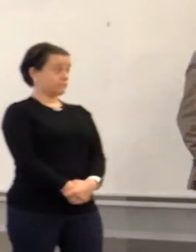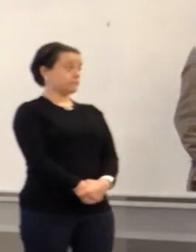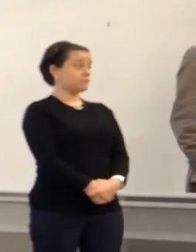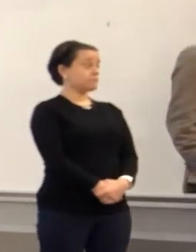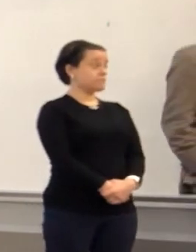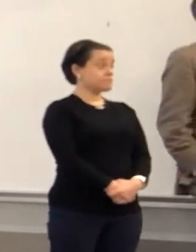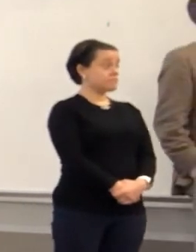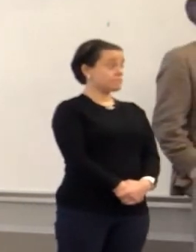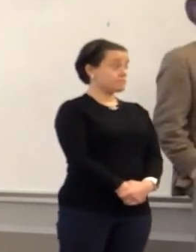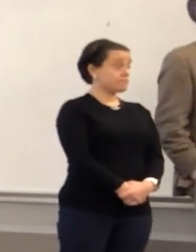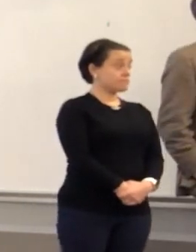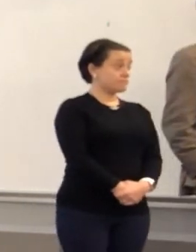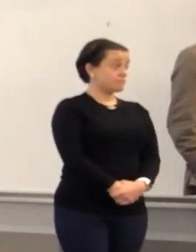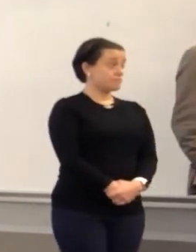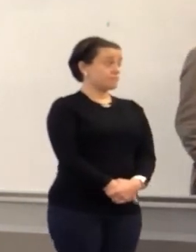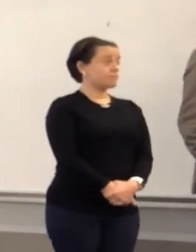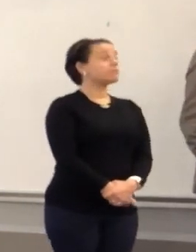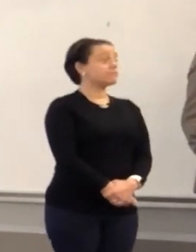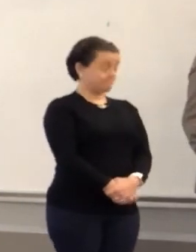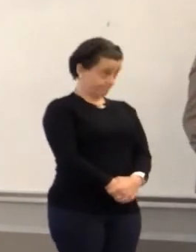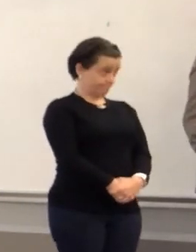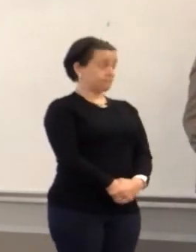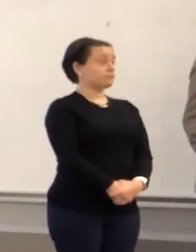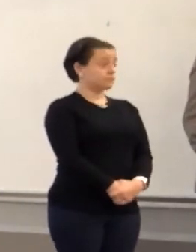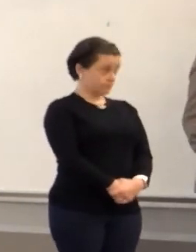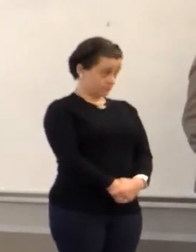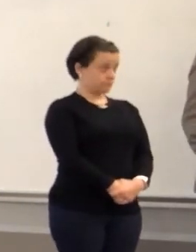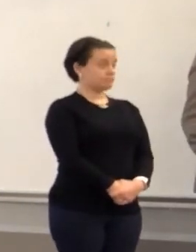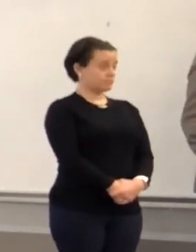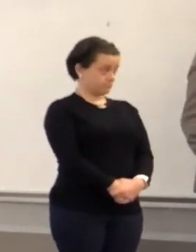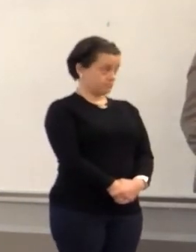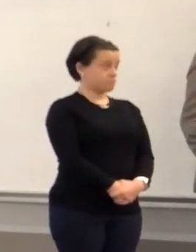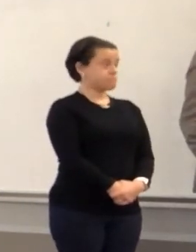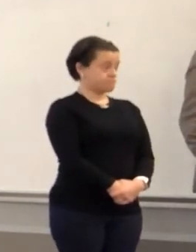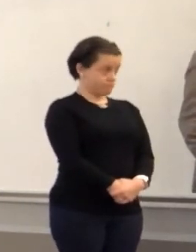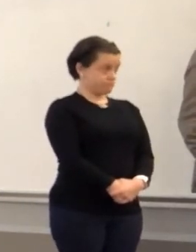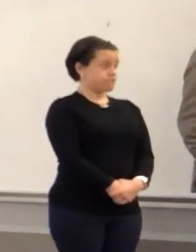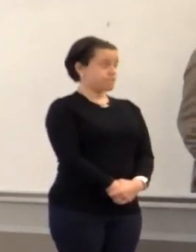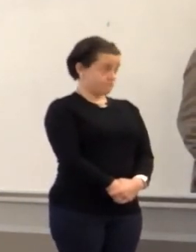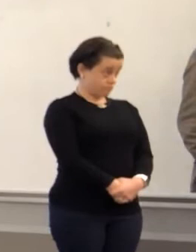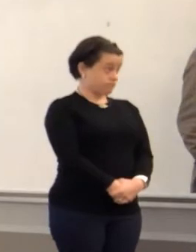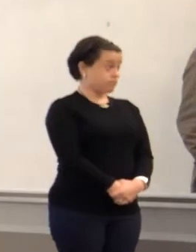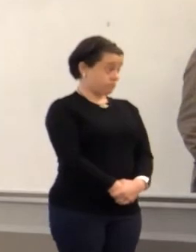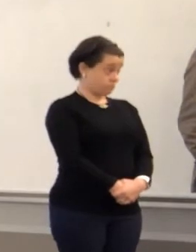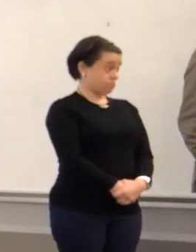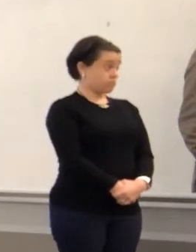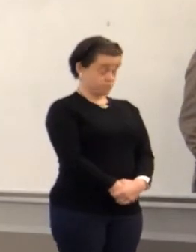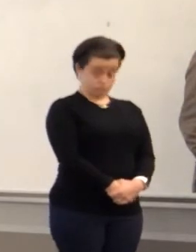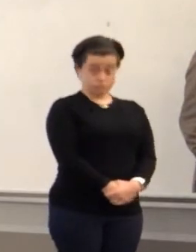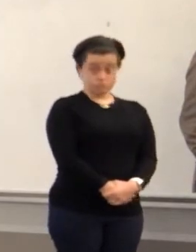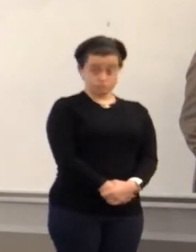It's a supported process providing care bilingually, it's the only one in the world that we know of.